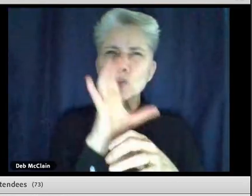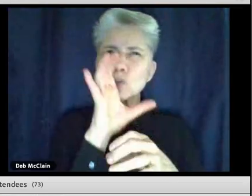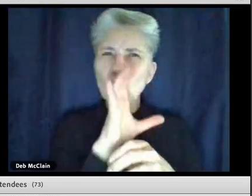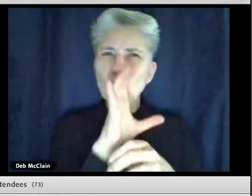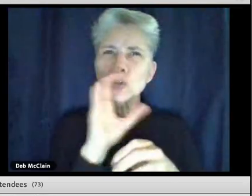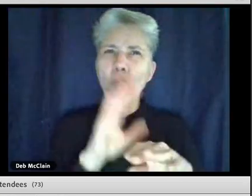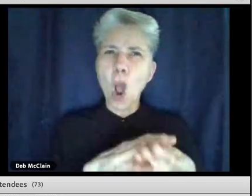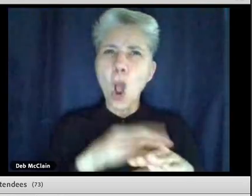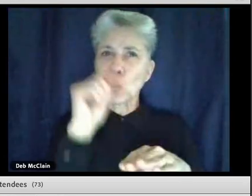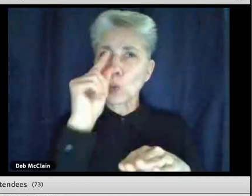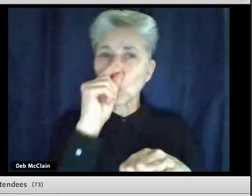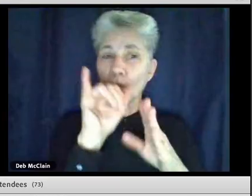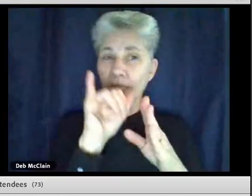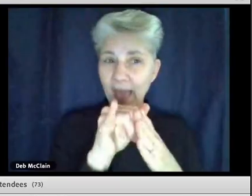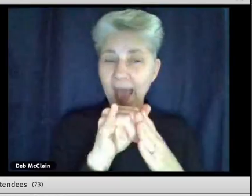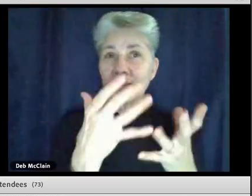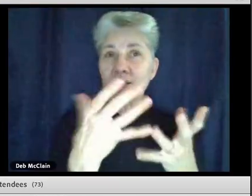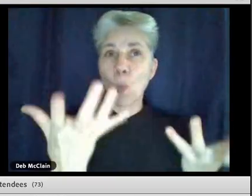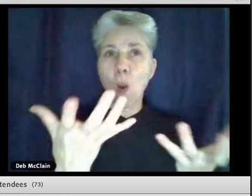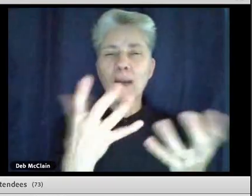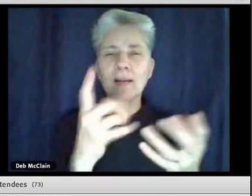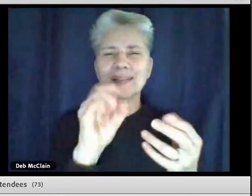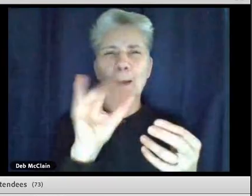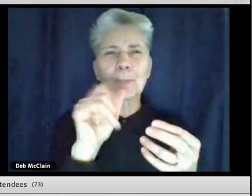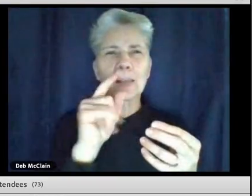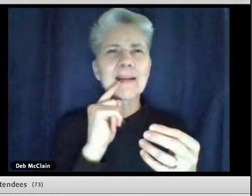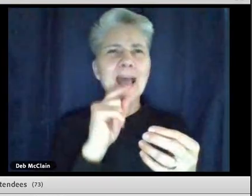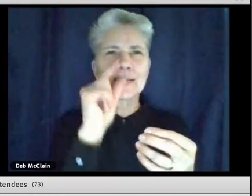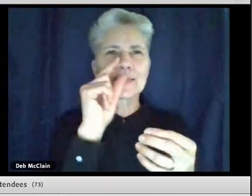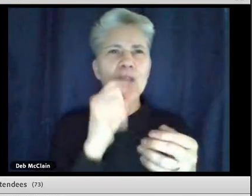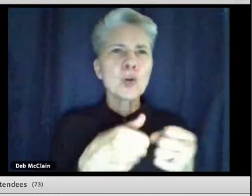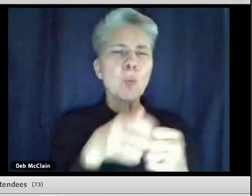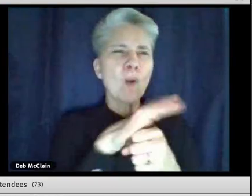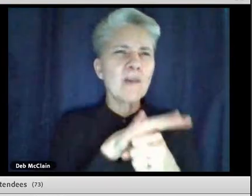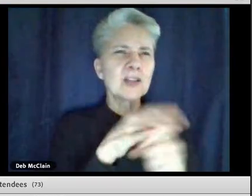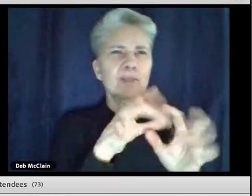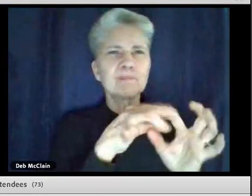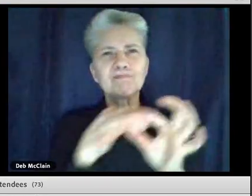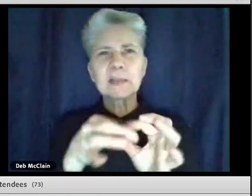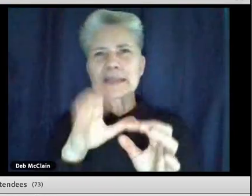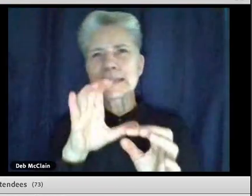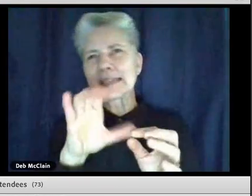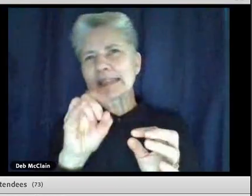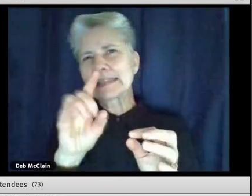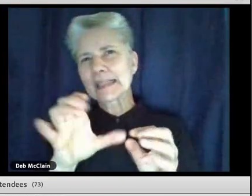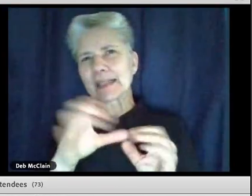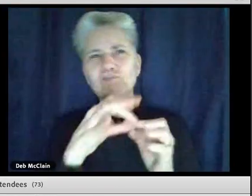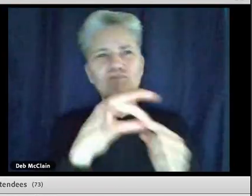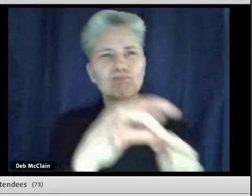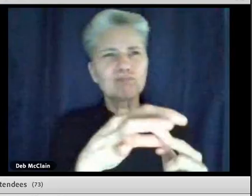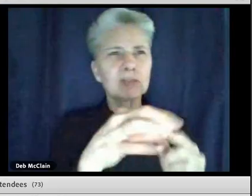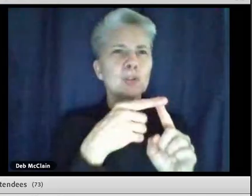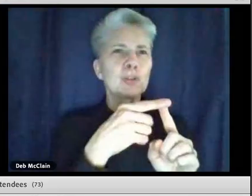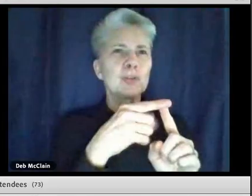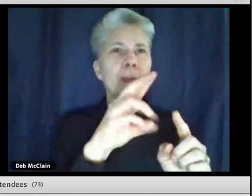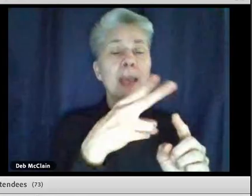If you do search in Google for coronavirus, it's basically a template, and it's got the coronavirus to the CDC,